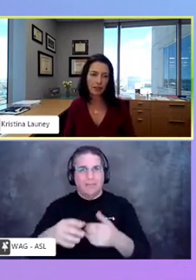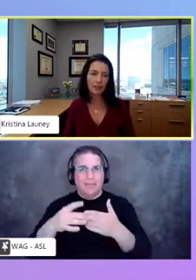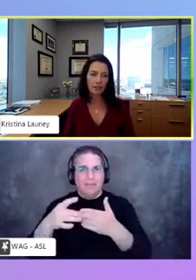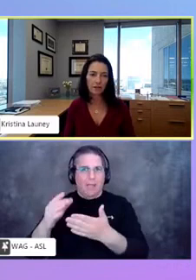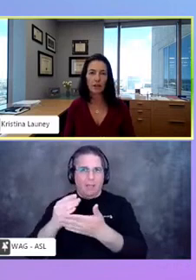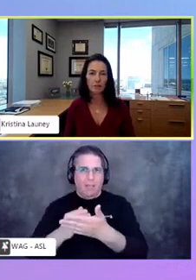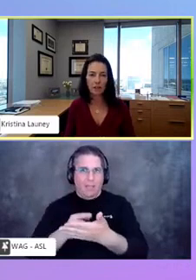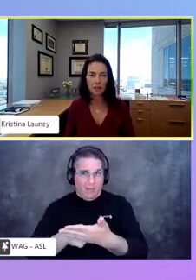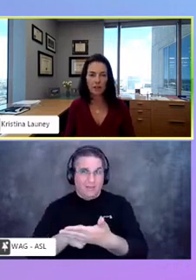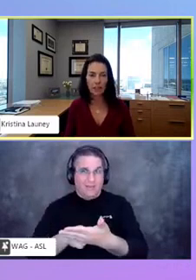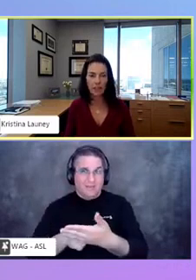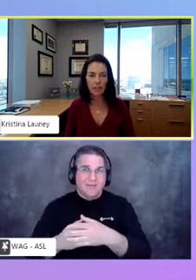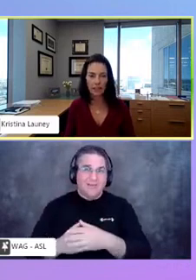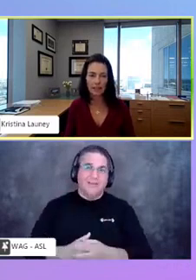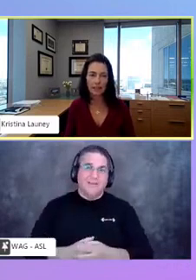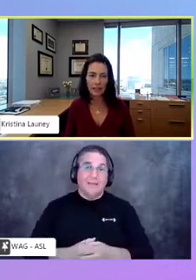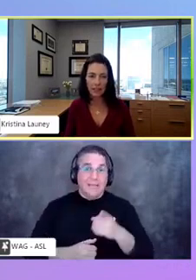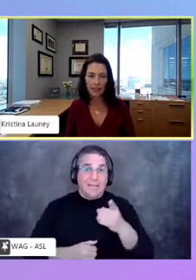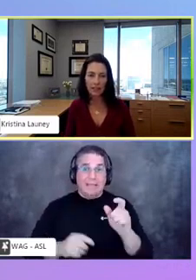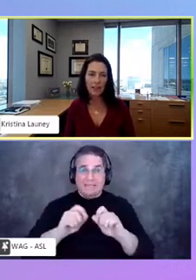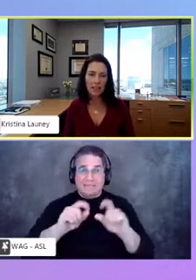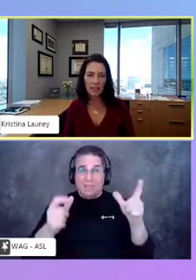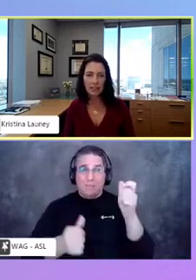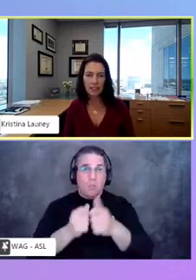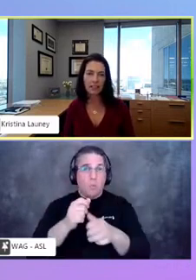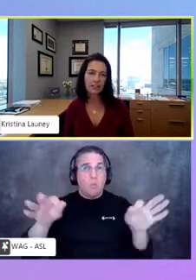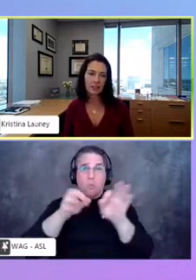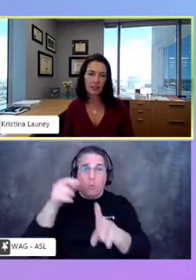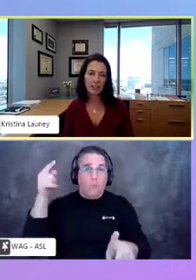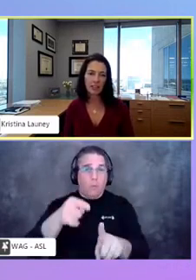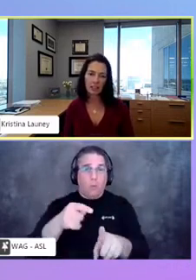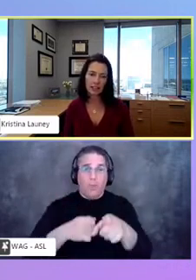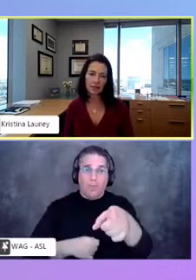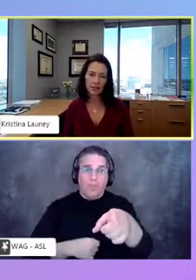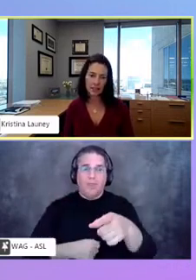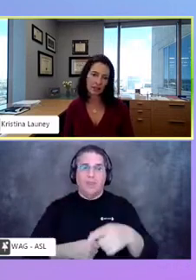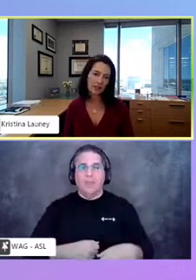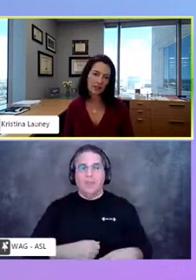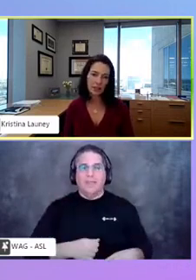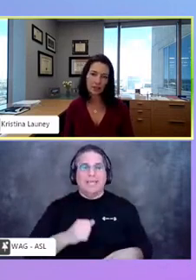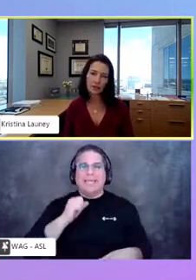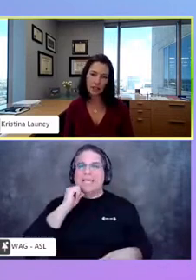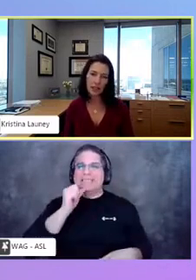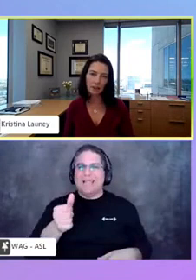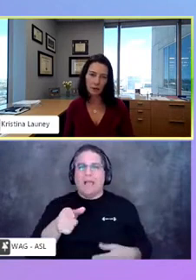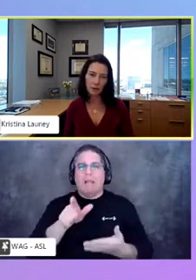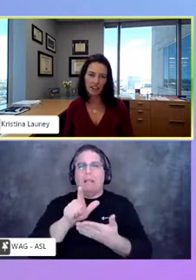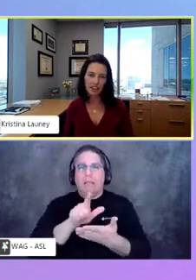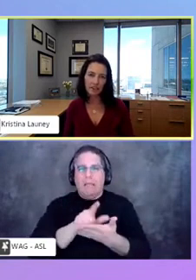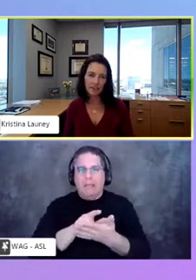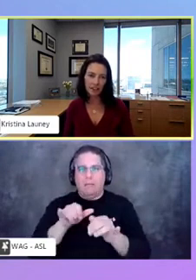You all know about the web content accessibility guidelines and the most important thing